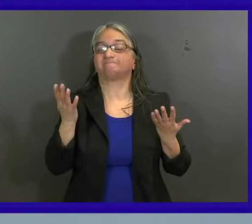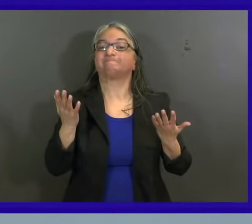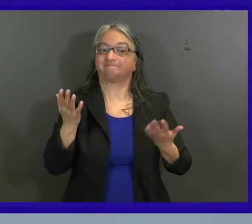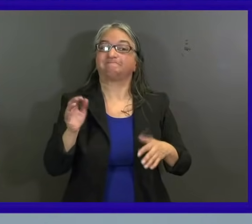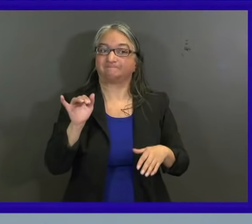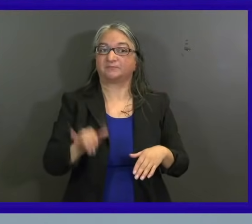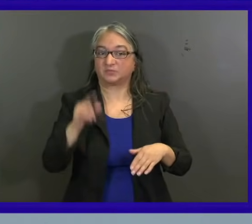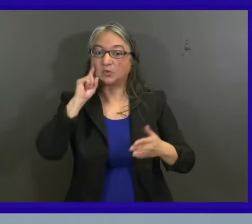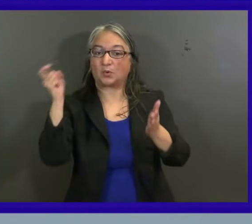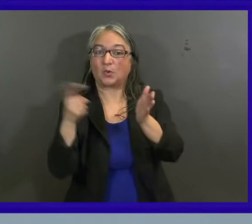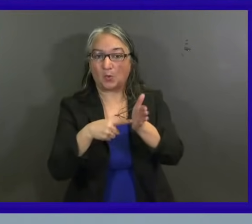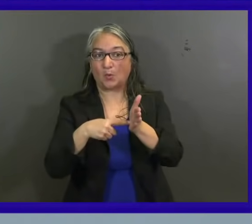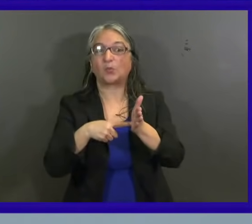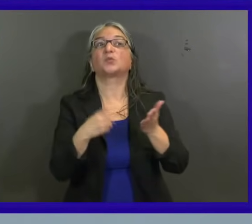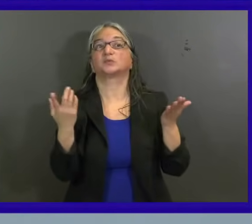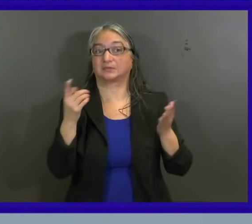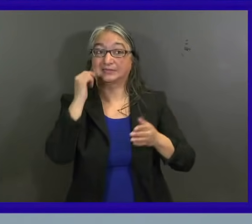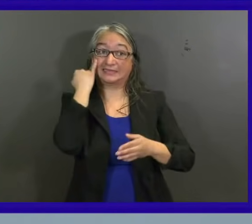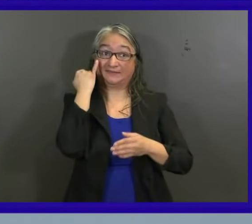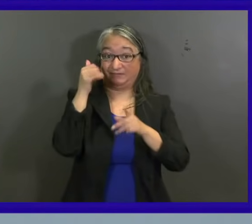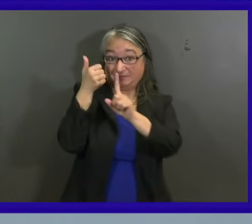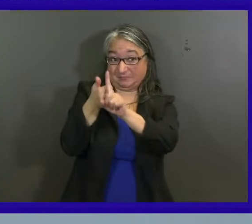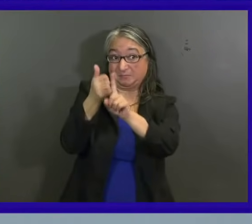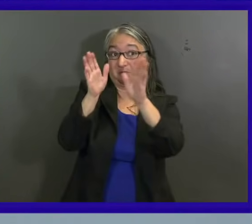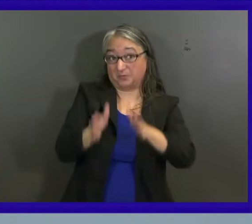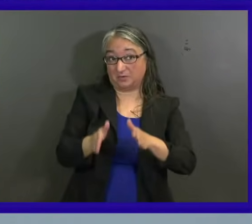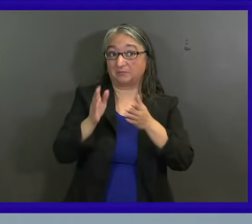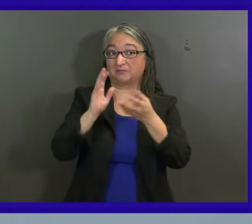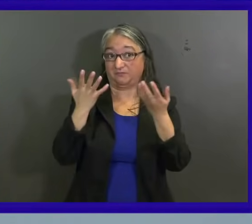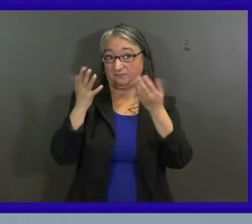may not be providing as much protection against omar con as it did against other variants